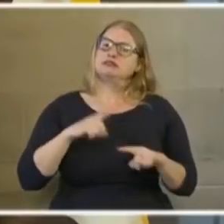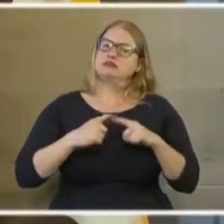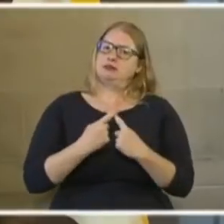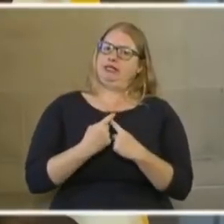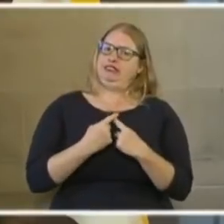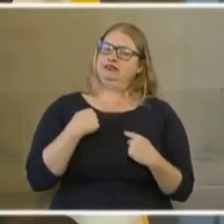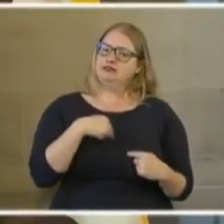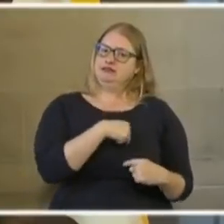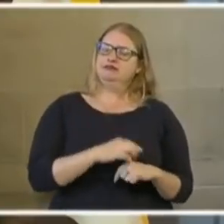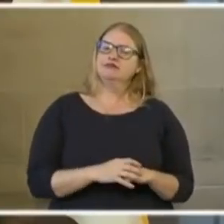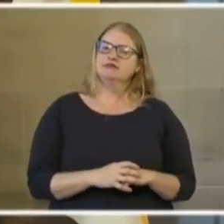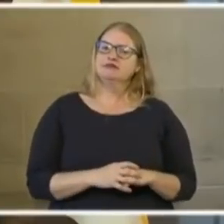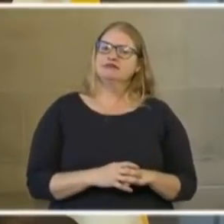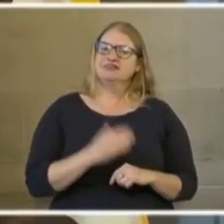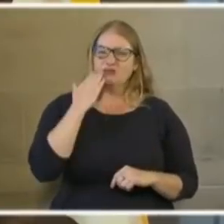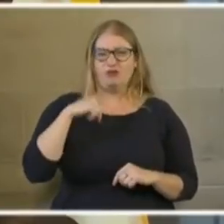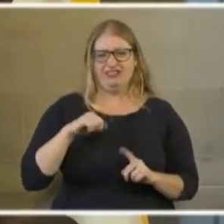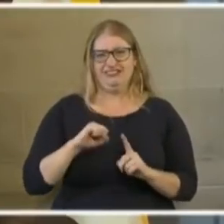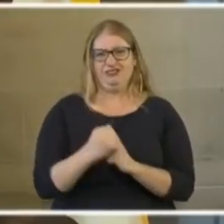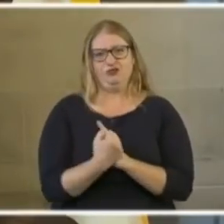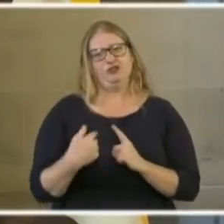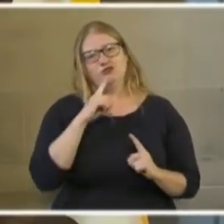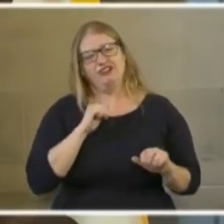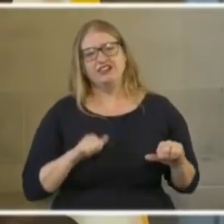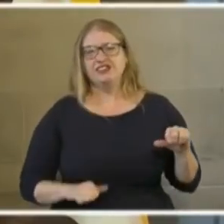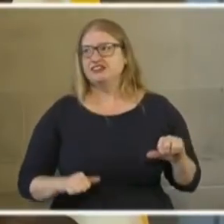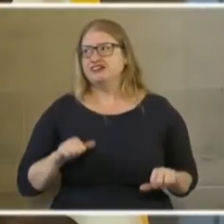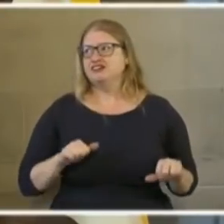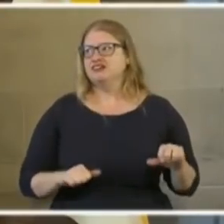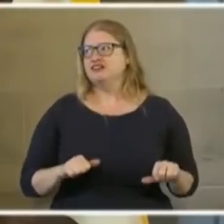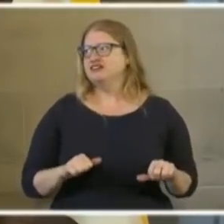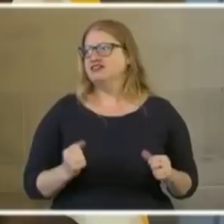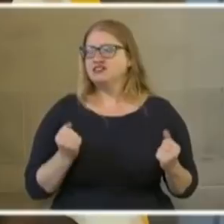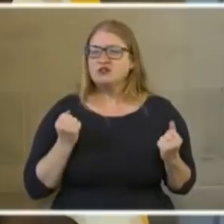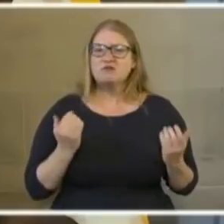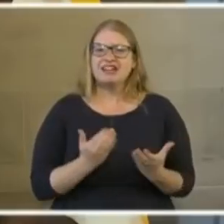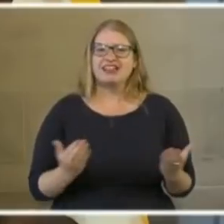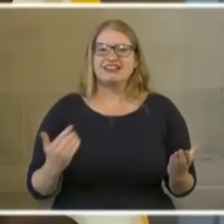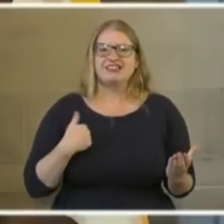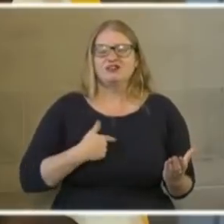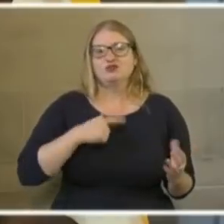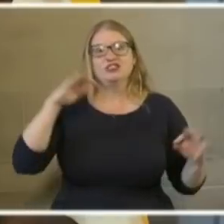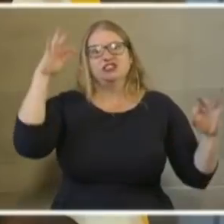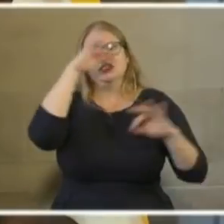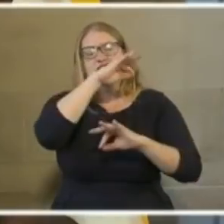LATEST SURGE OF CASES. WE CAN DO IT, WE HAVE DONE IT BEFORE AND IT'S UP TO US.